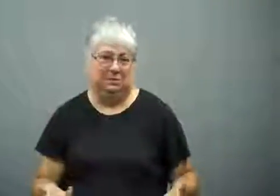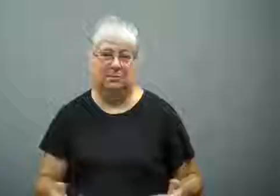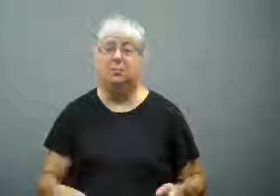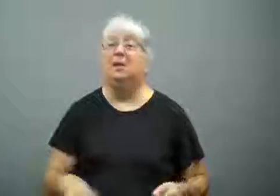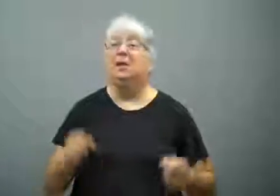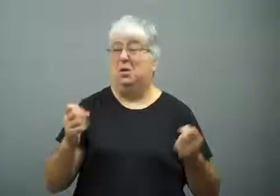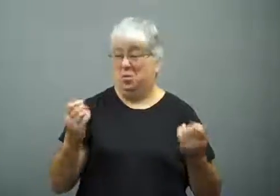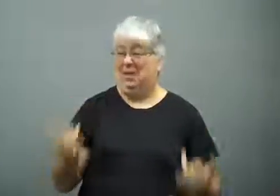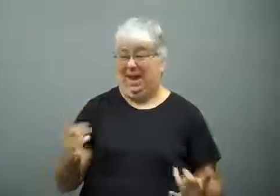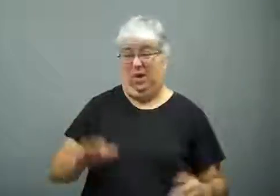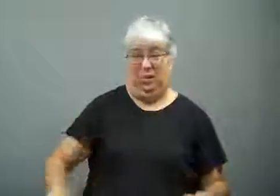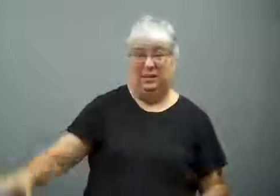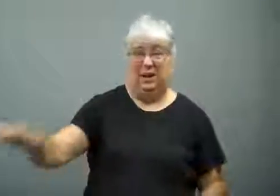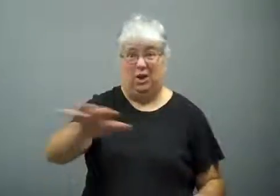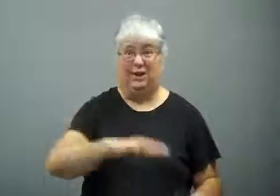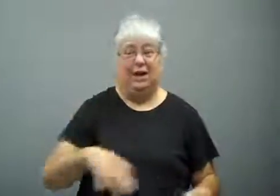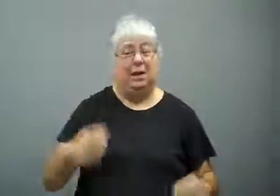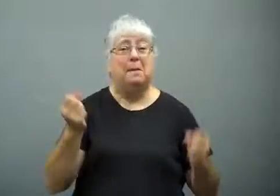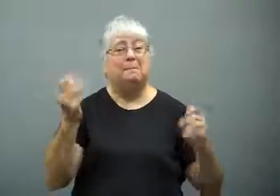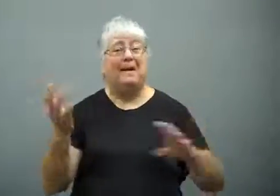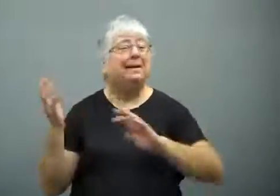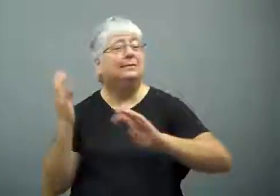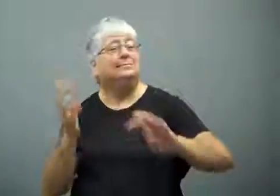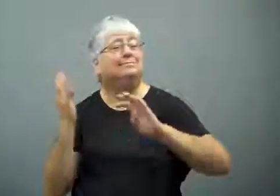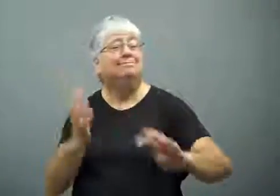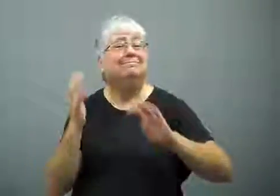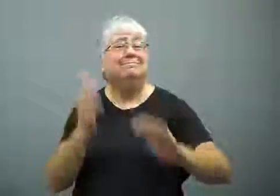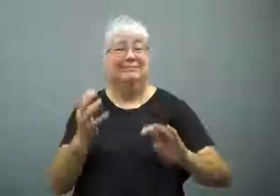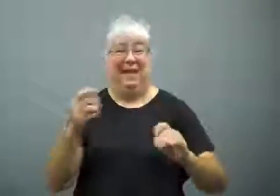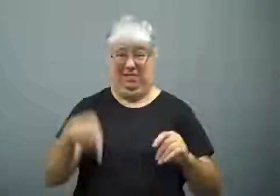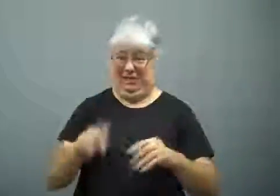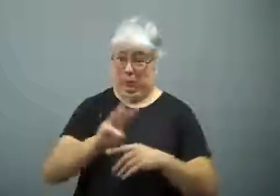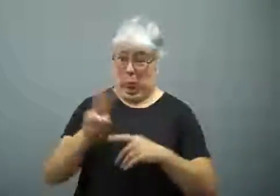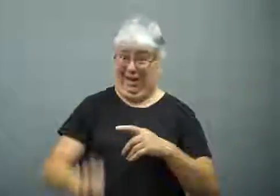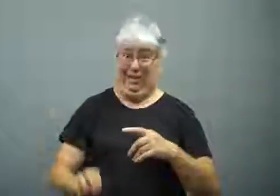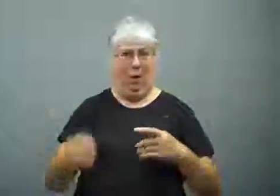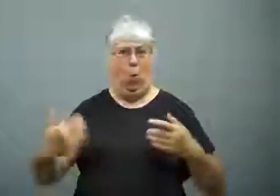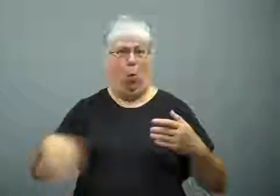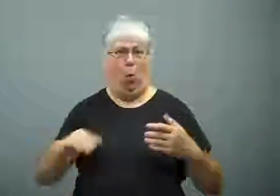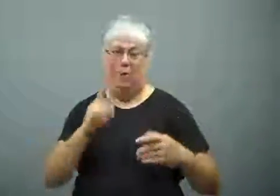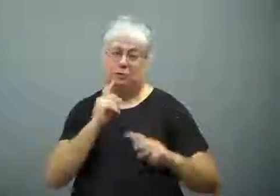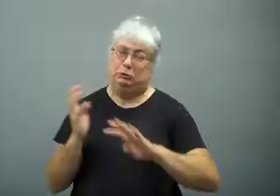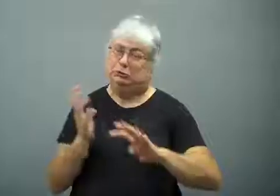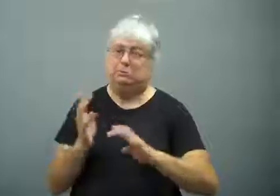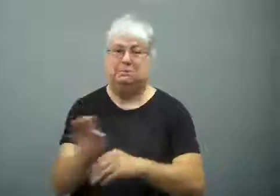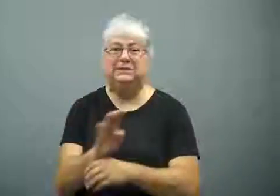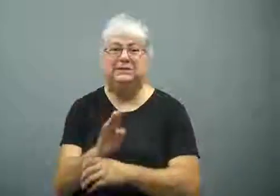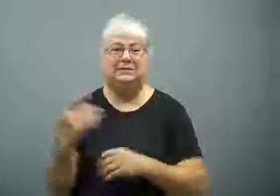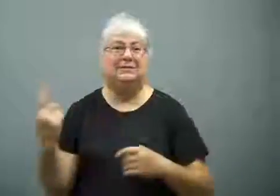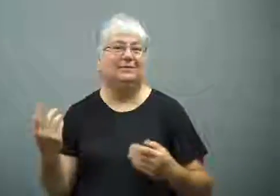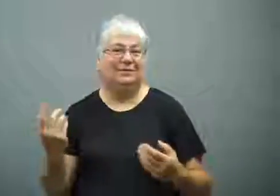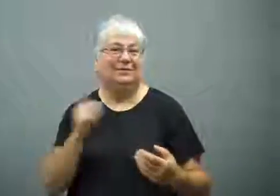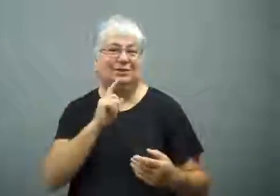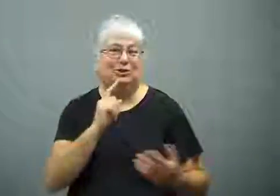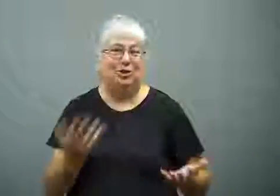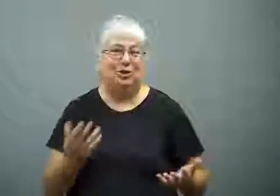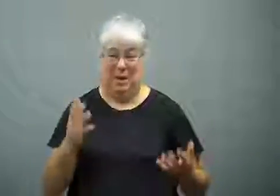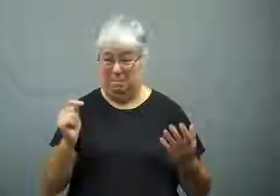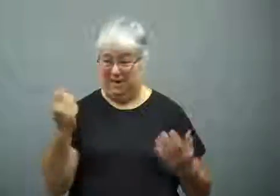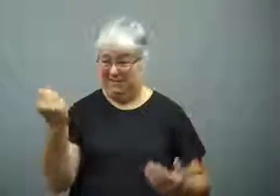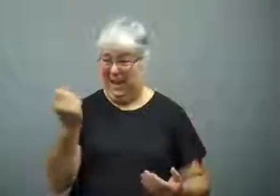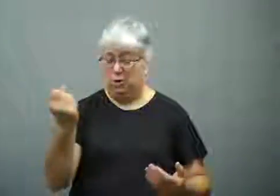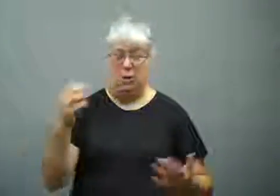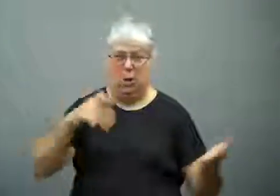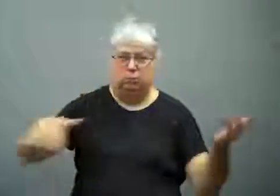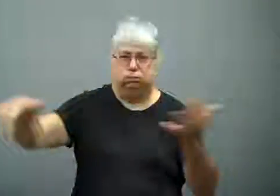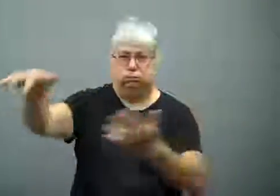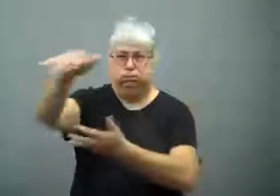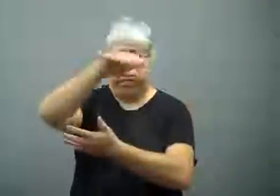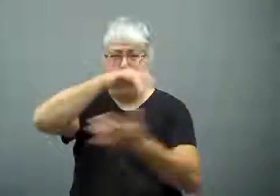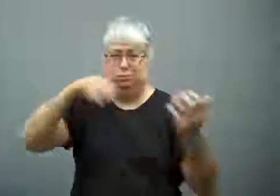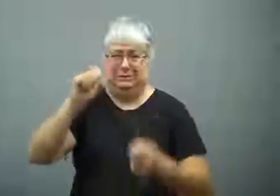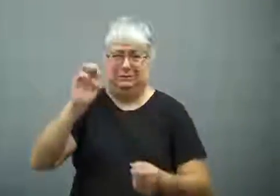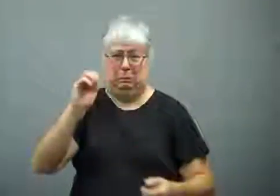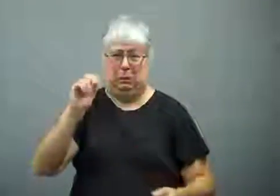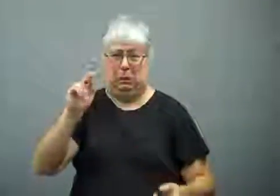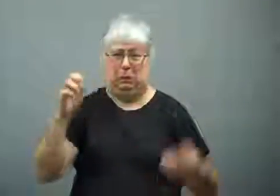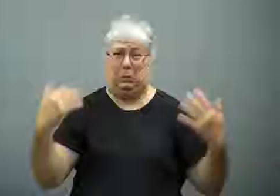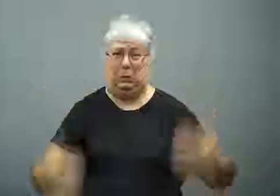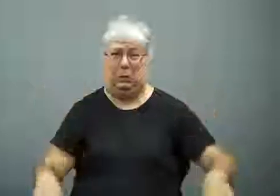This weekend is a busy weekend, with many people coming in.